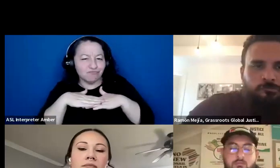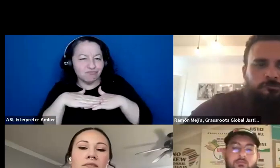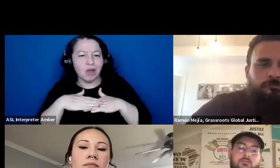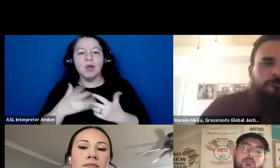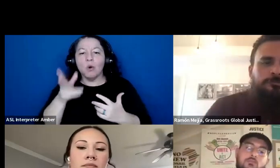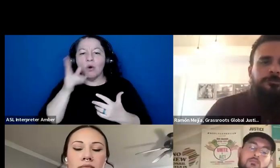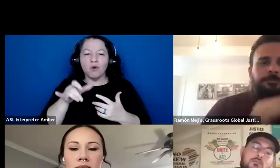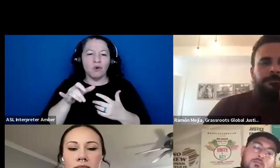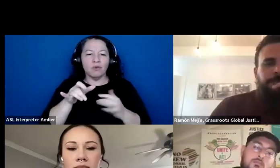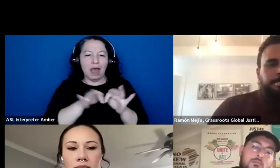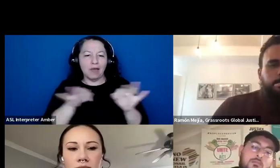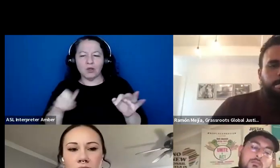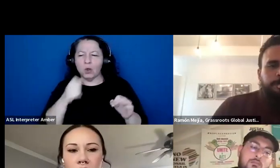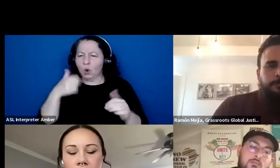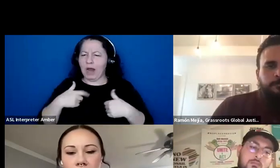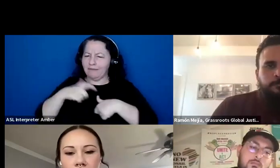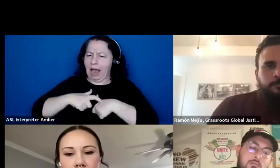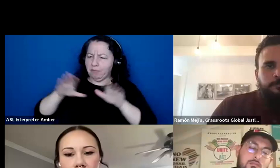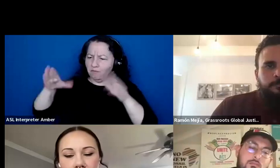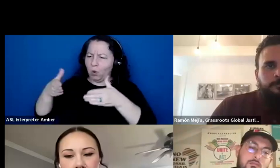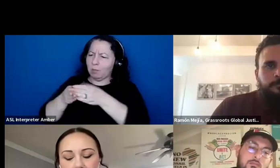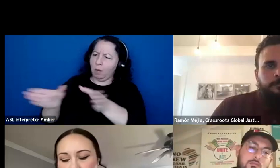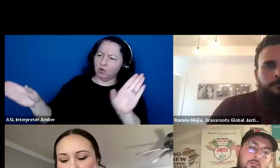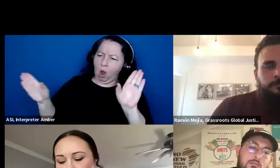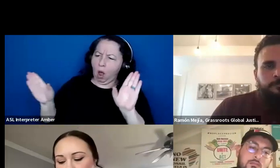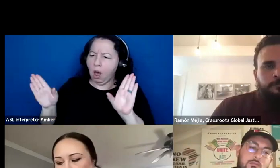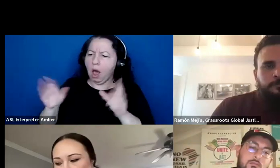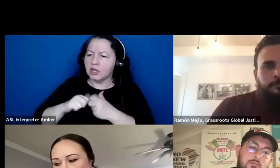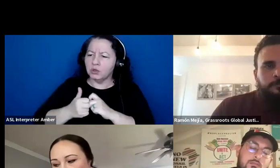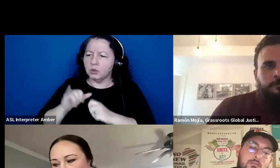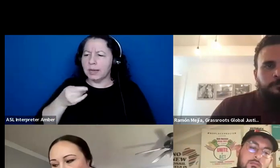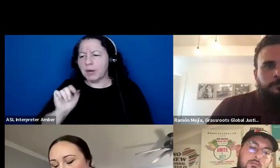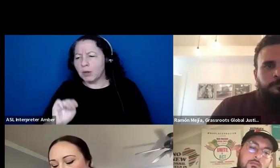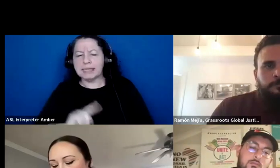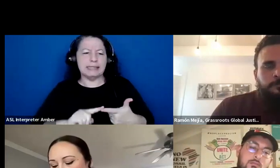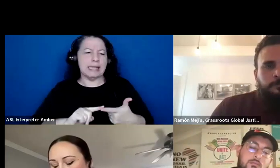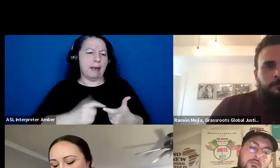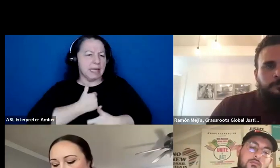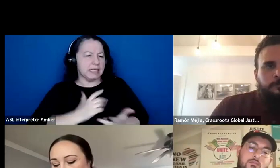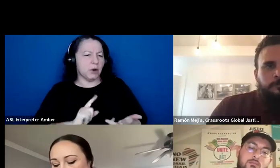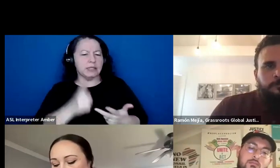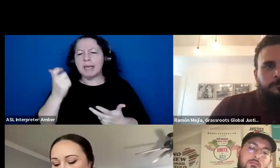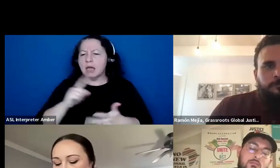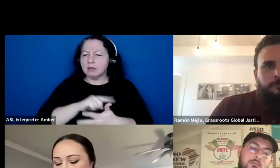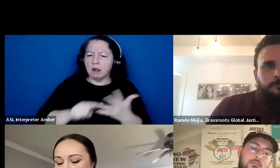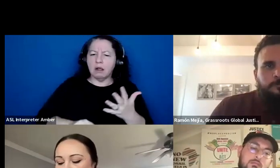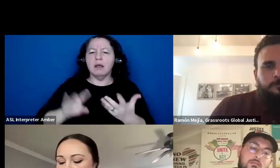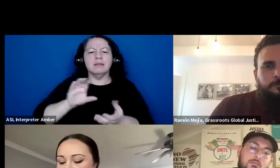to focus on these broader issues like imperialism, like militarism, because the climate crisis is such a major existential threat.